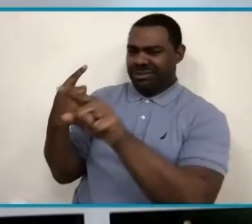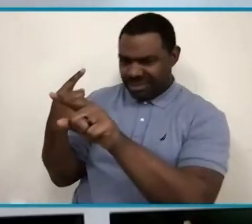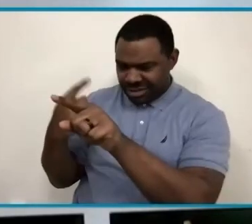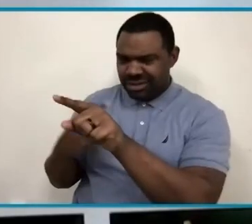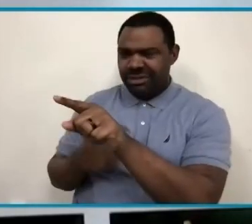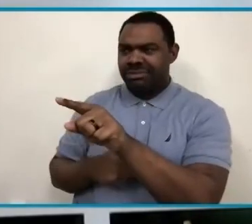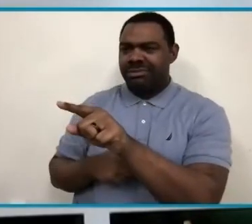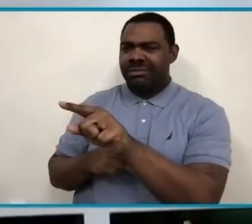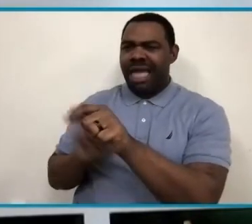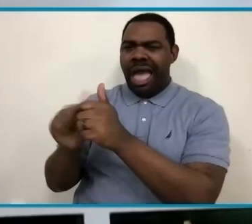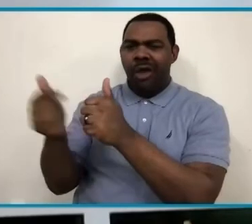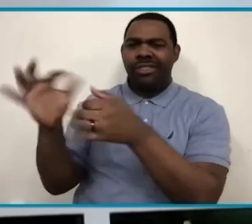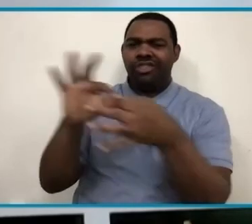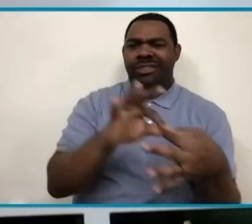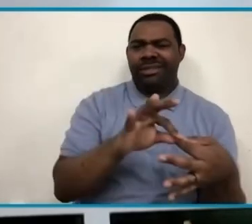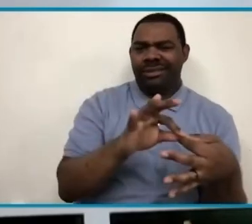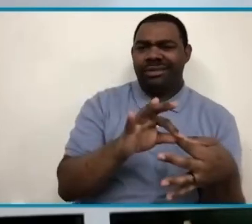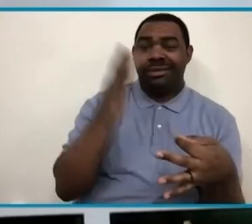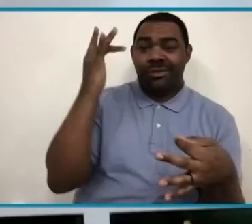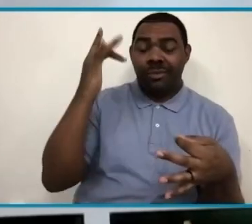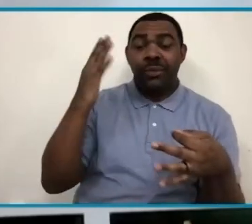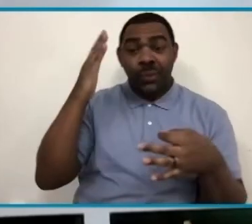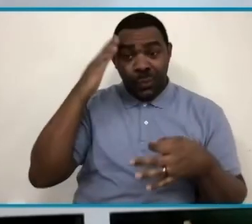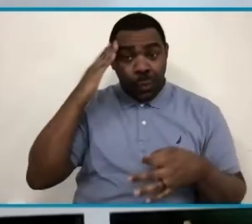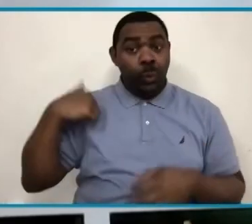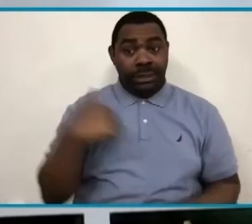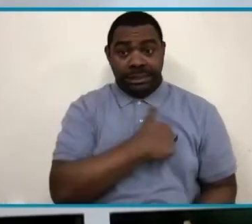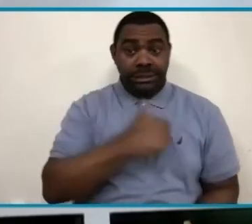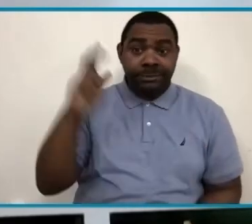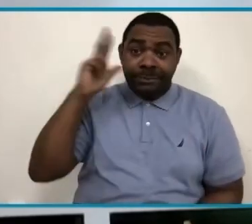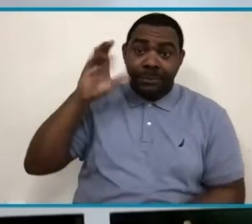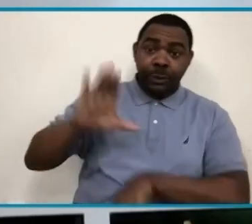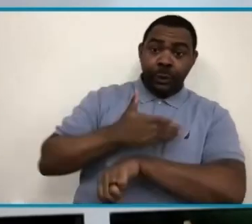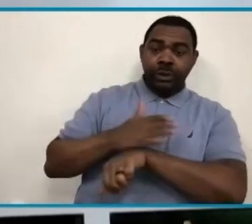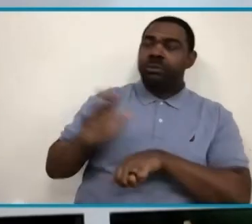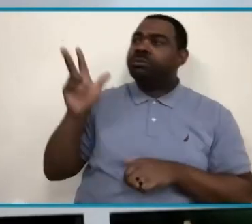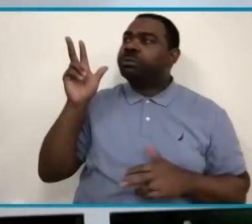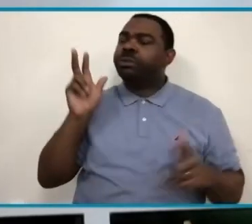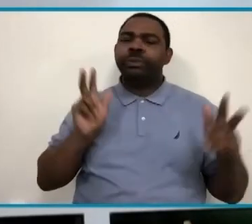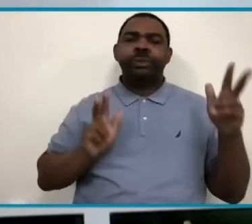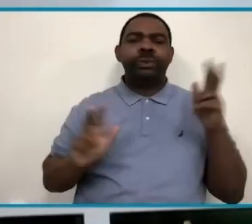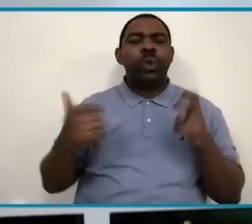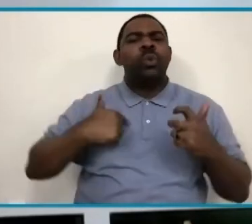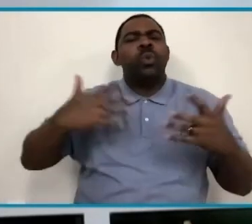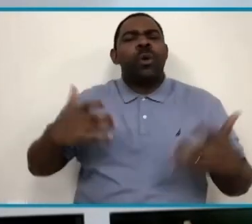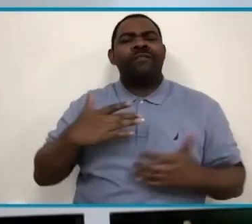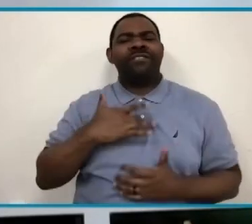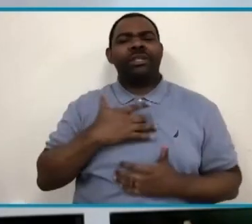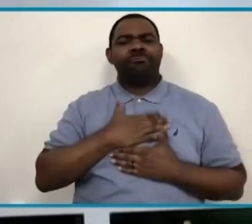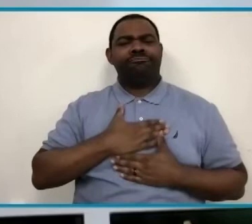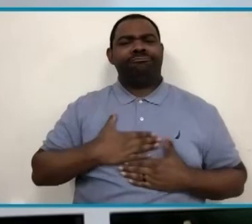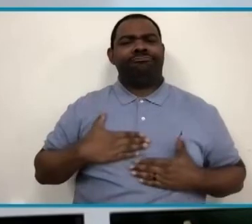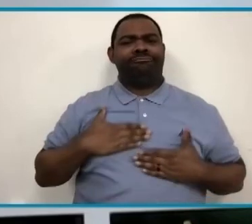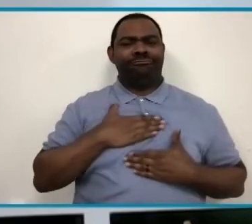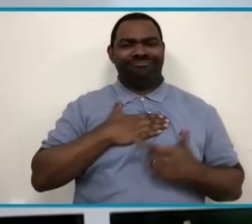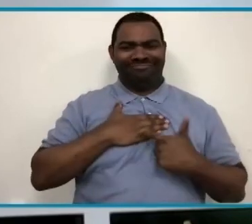Because when we listen to music, we want to listen to music that is pleasant to us. We want to listen to music that is on our ...